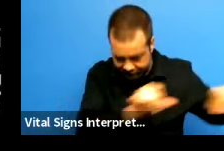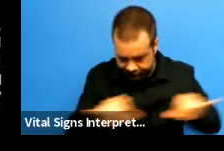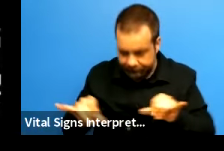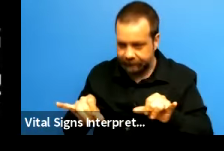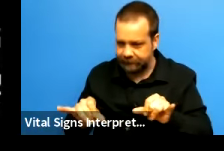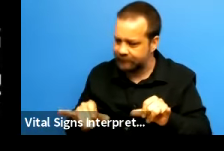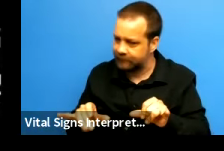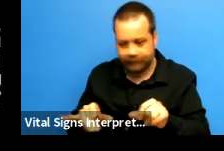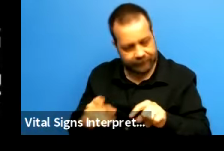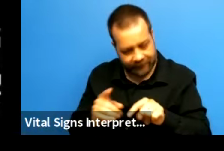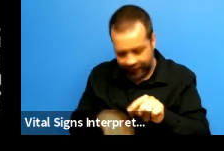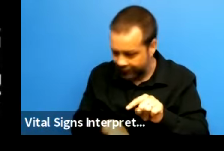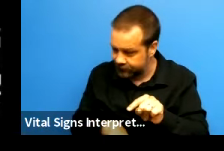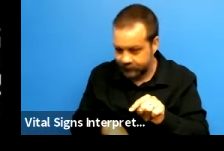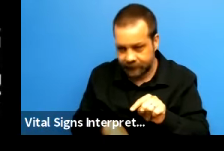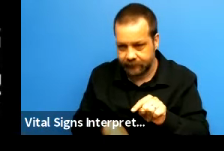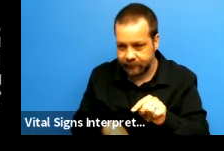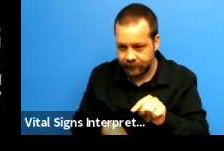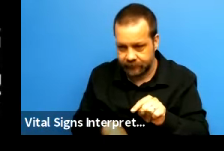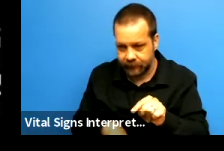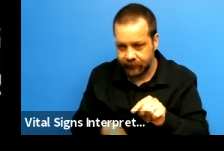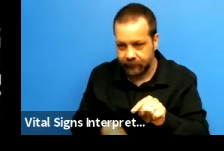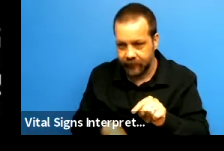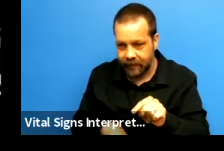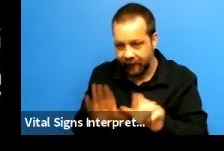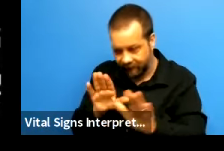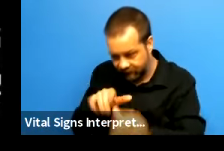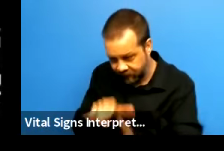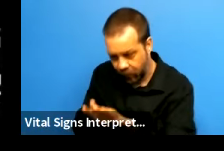because it's focusing on the individual.